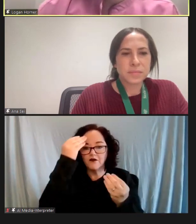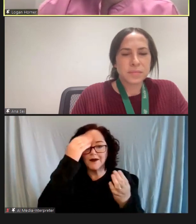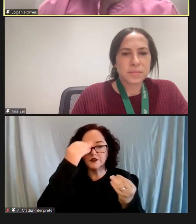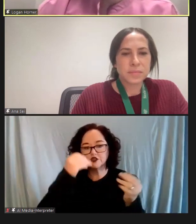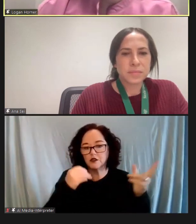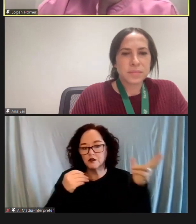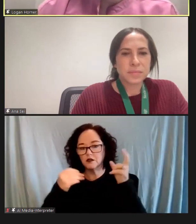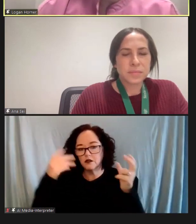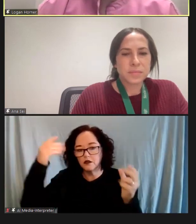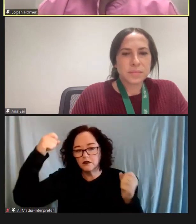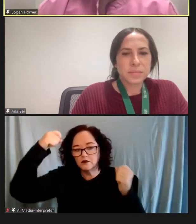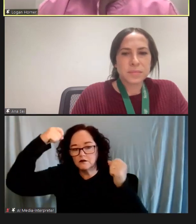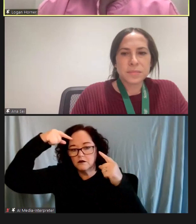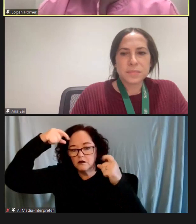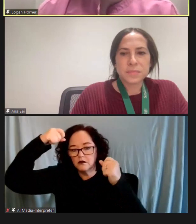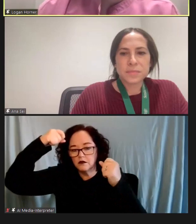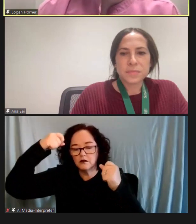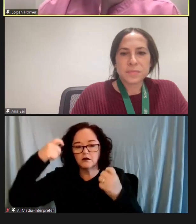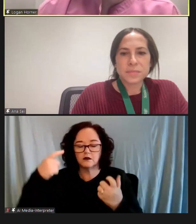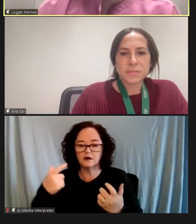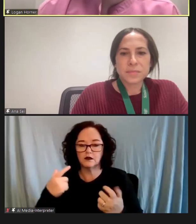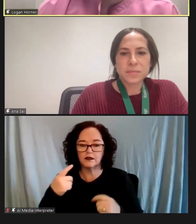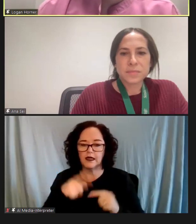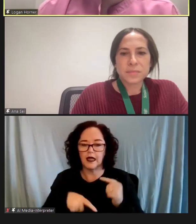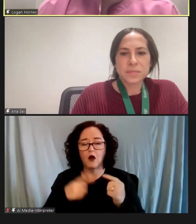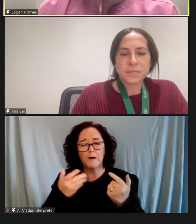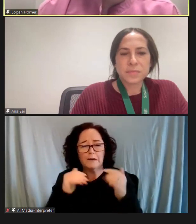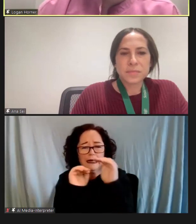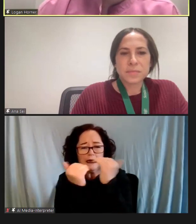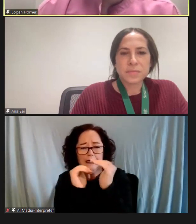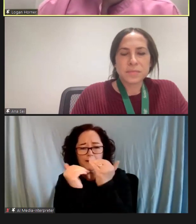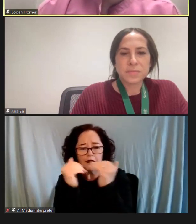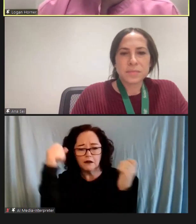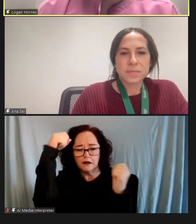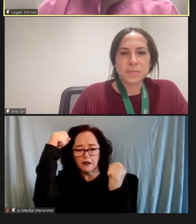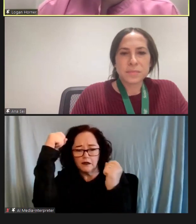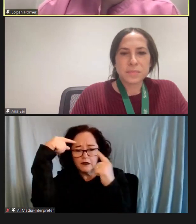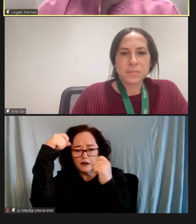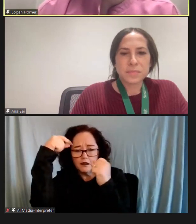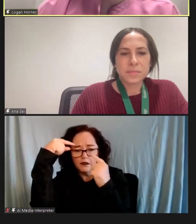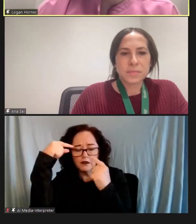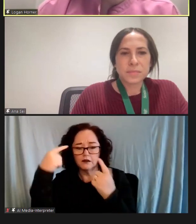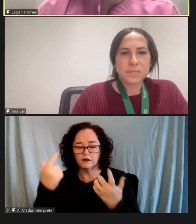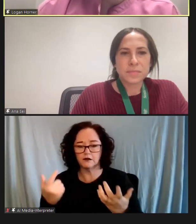brain or as much information that we